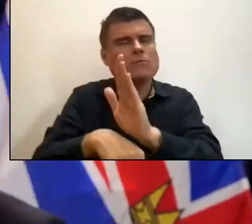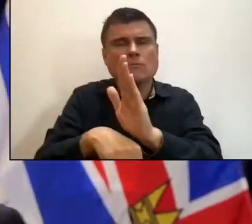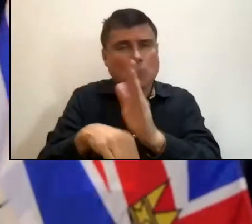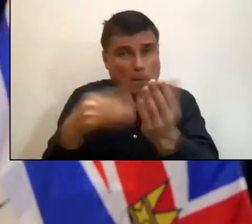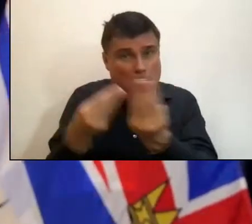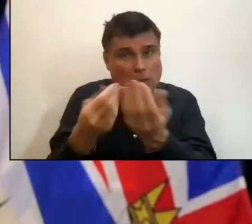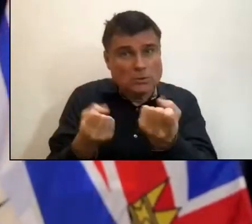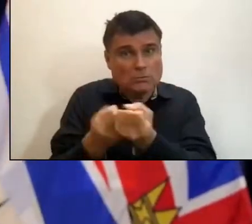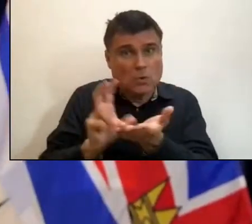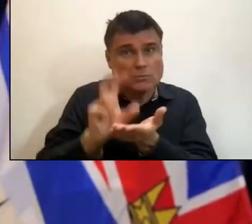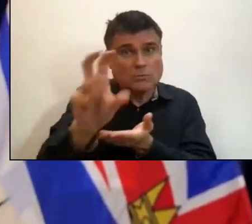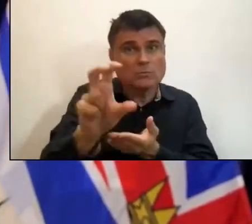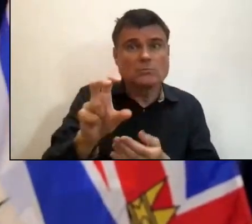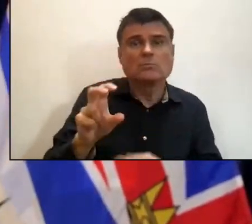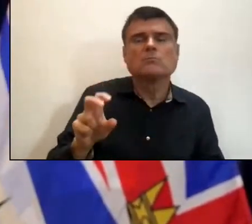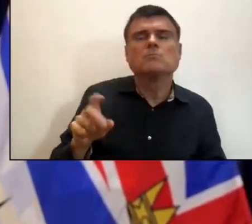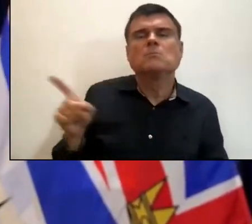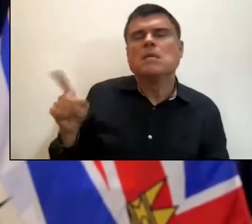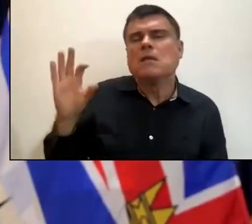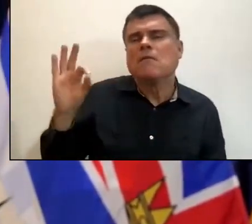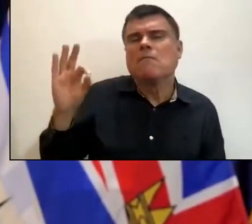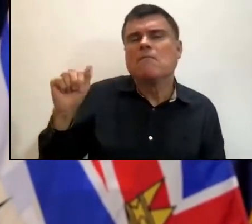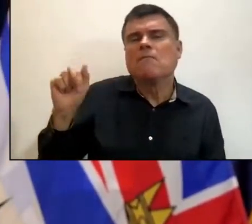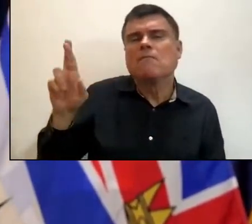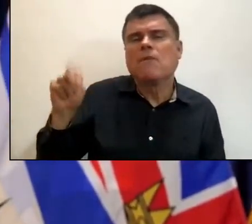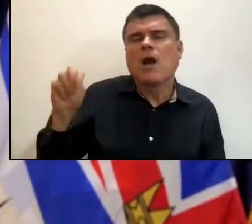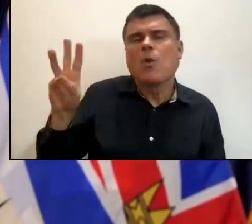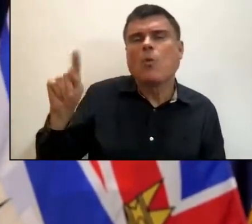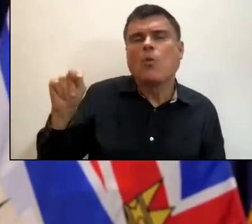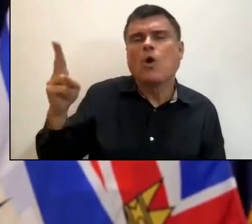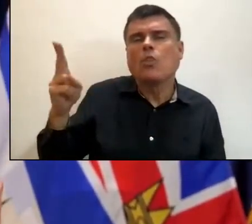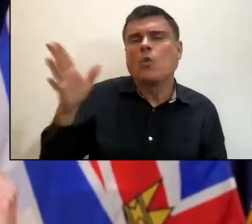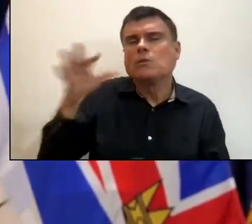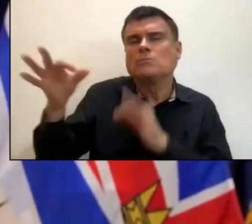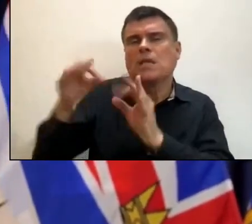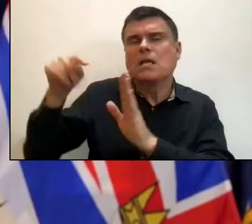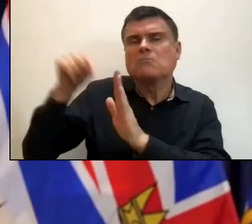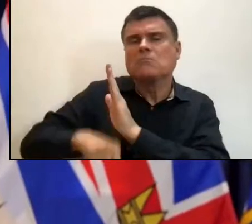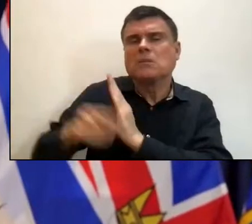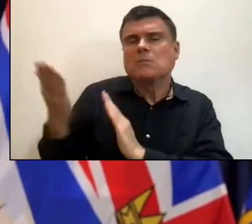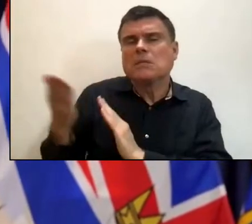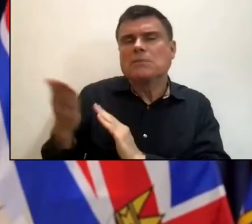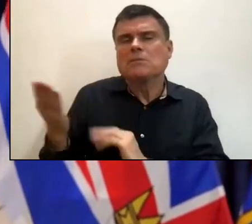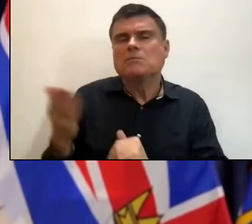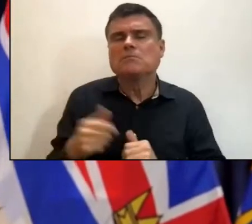I don't know if minister farnworth you want to go, but to